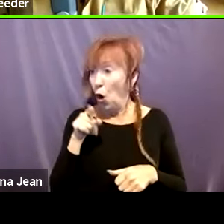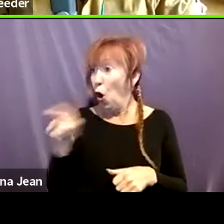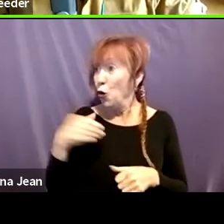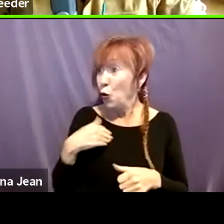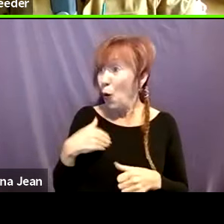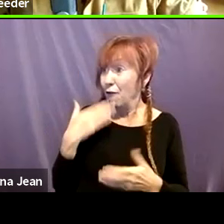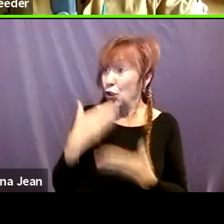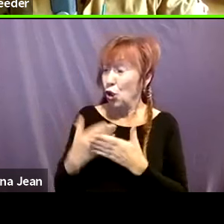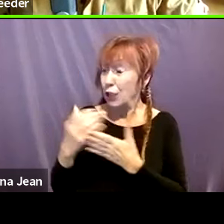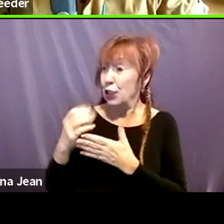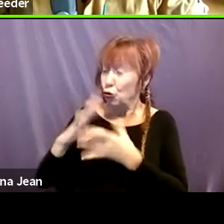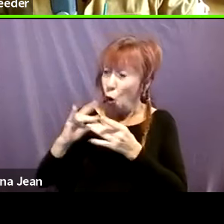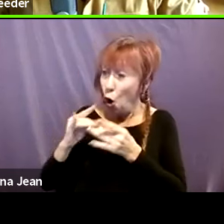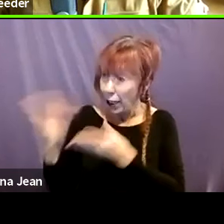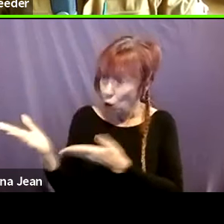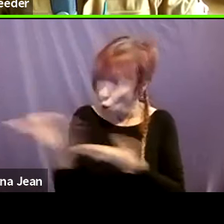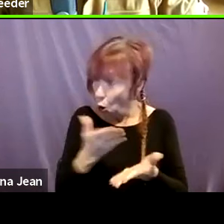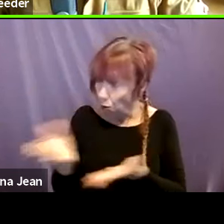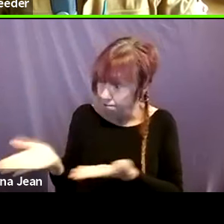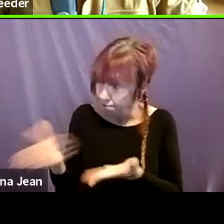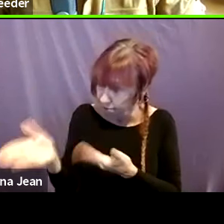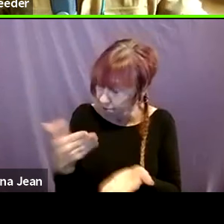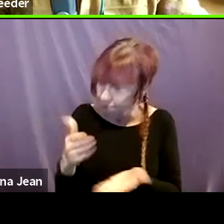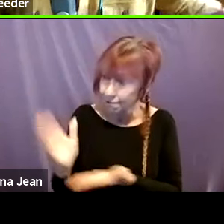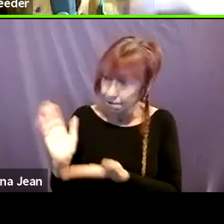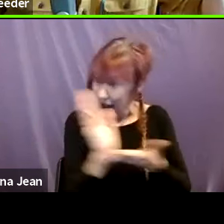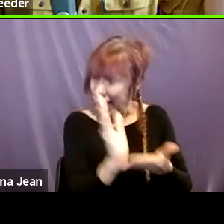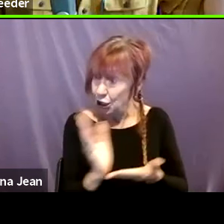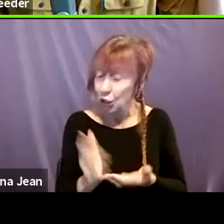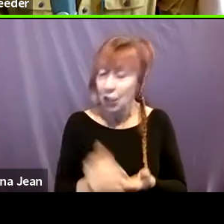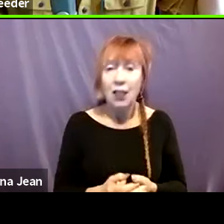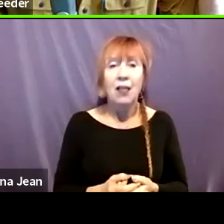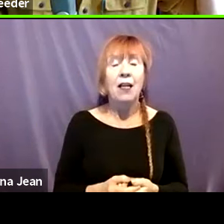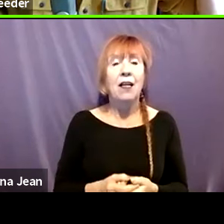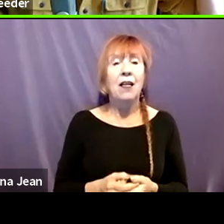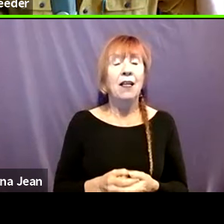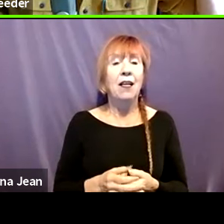What was that like for you, and, like, I guess,